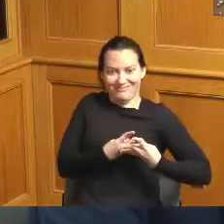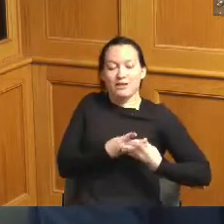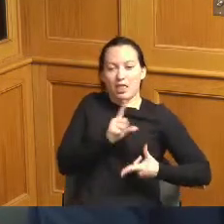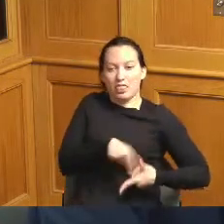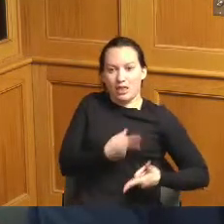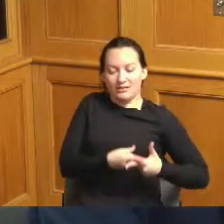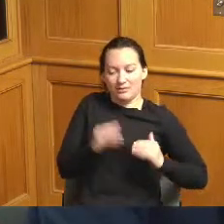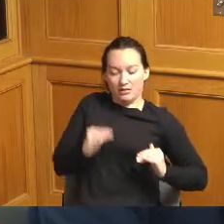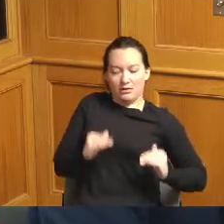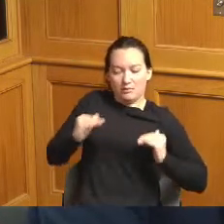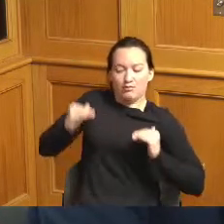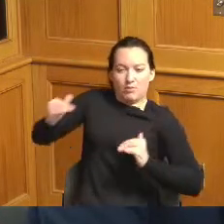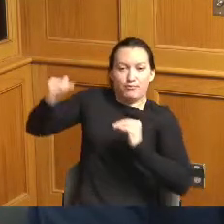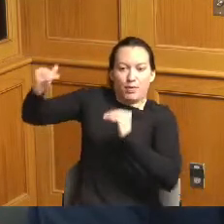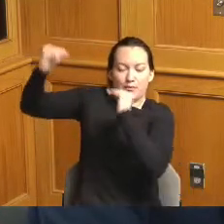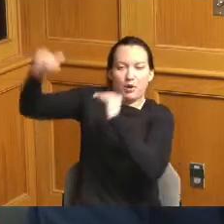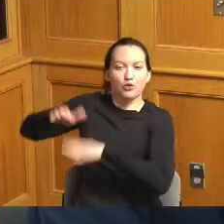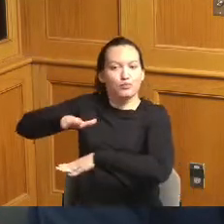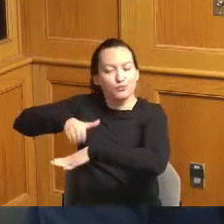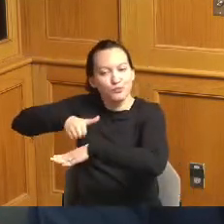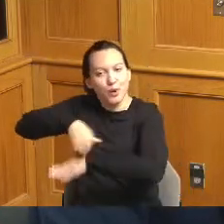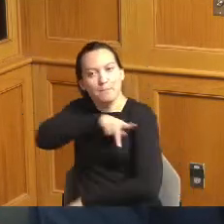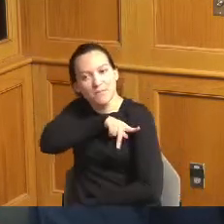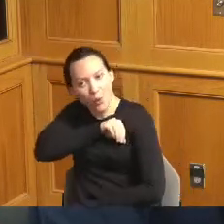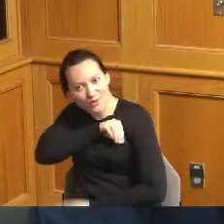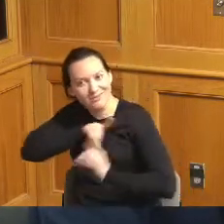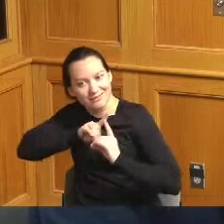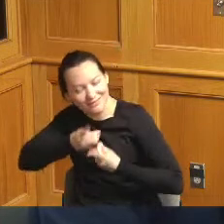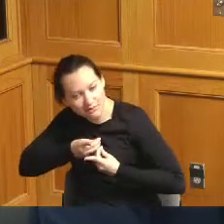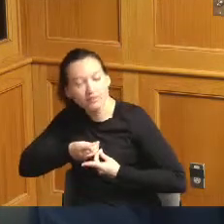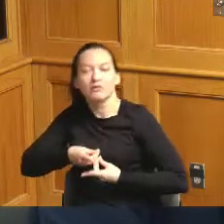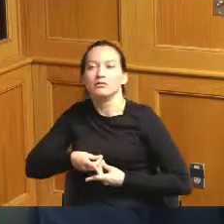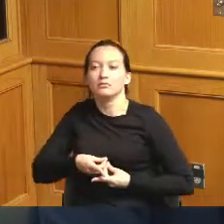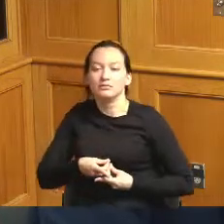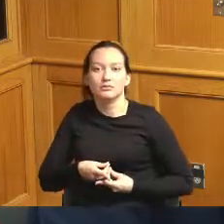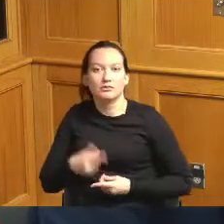to advance through our probation department so that's one of the things we would hope